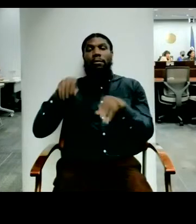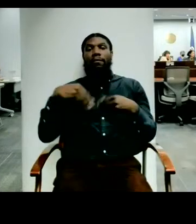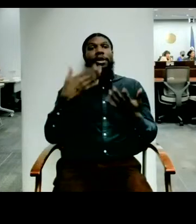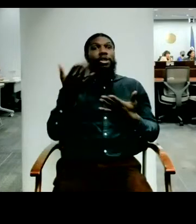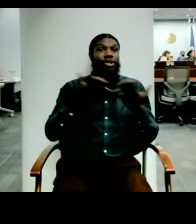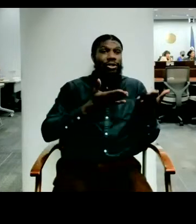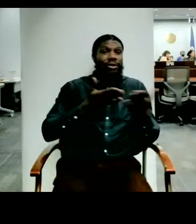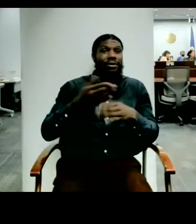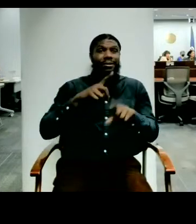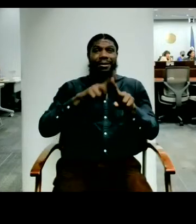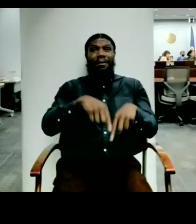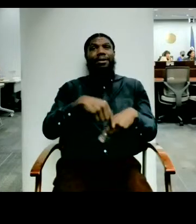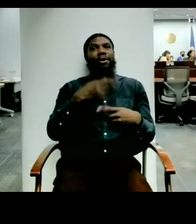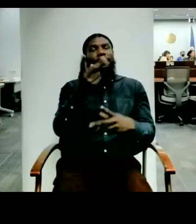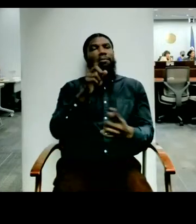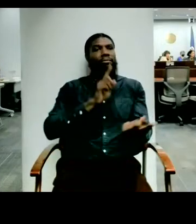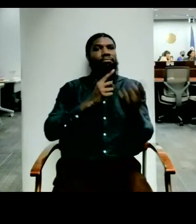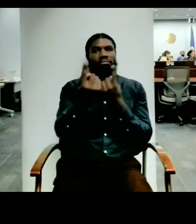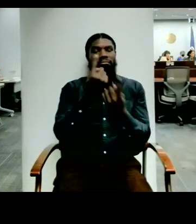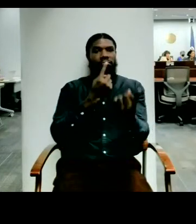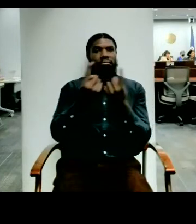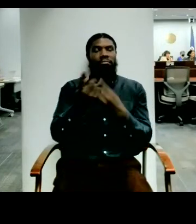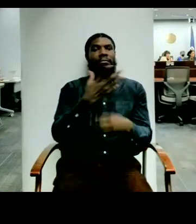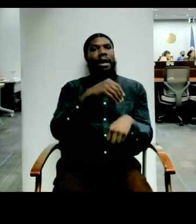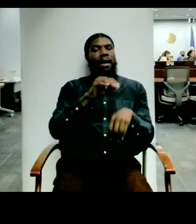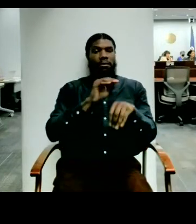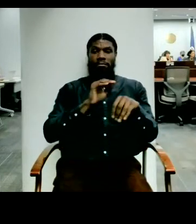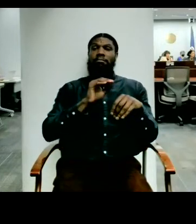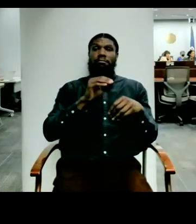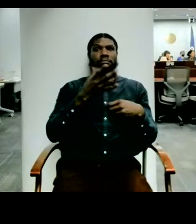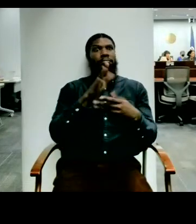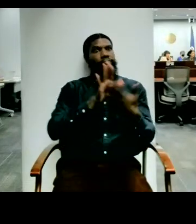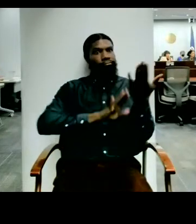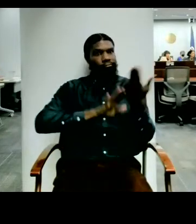that have been dependent upon people being in the offices. So they are getting hit from all